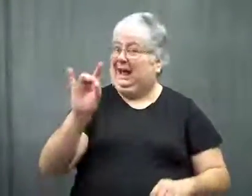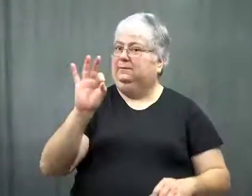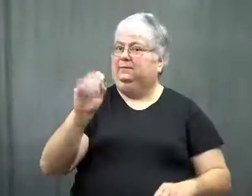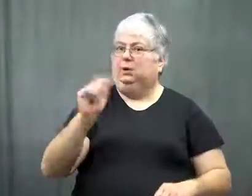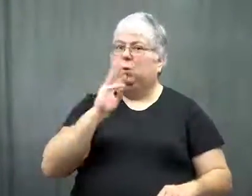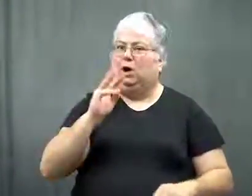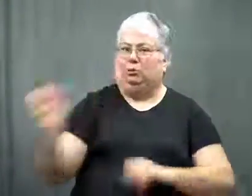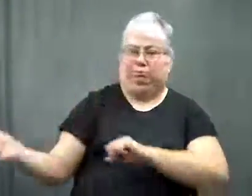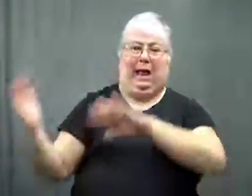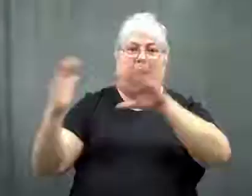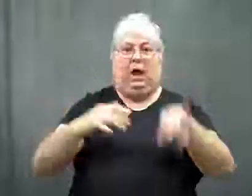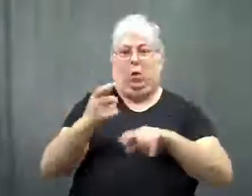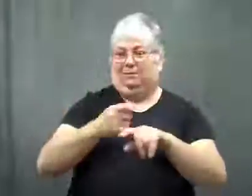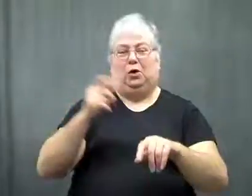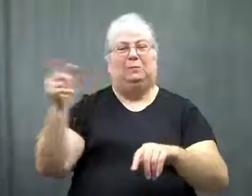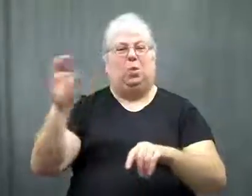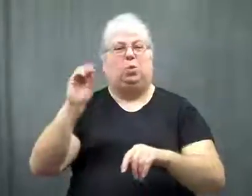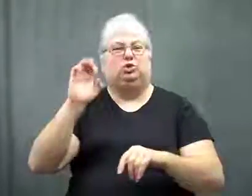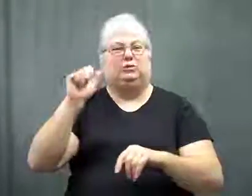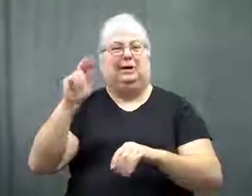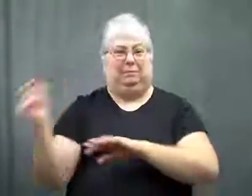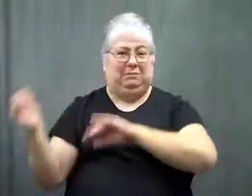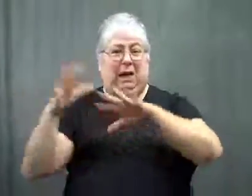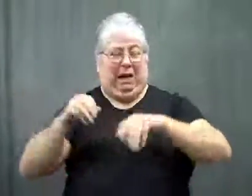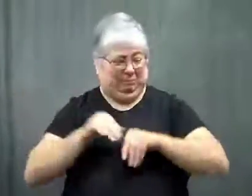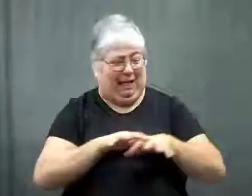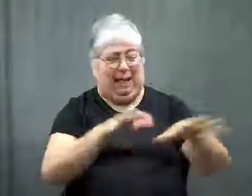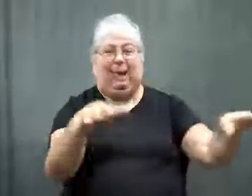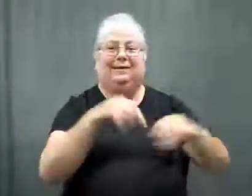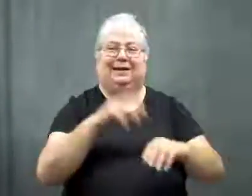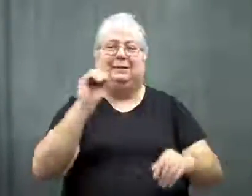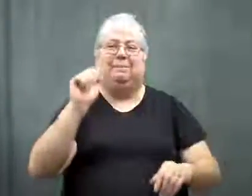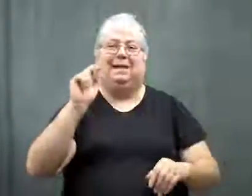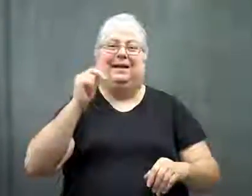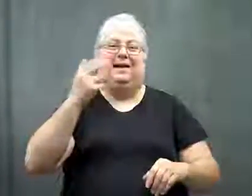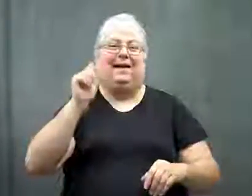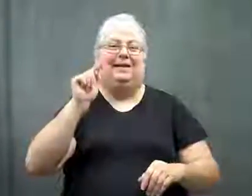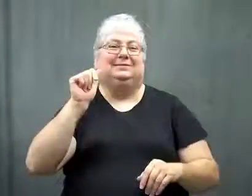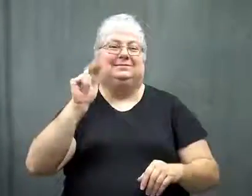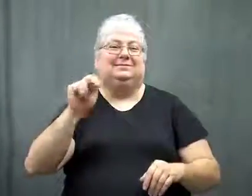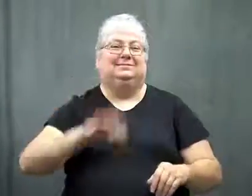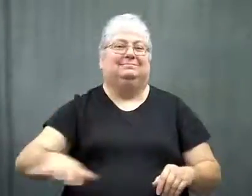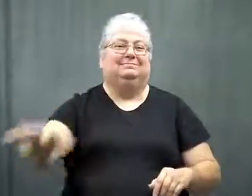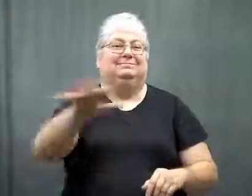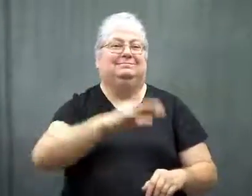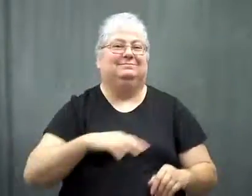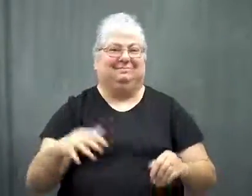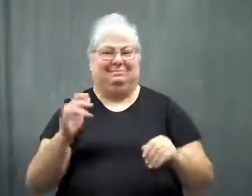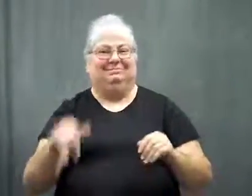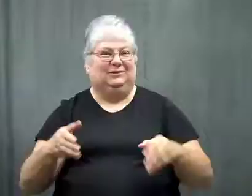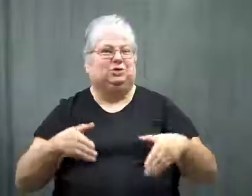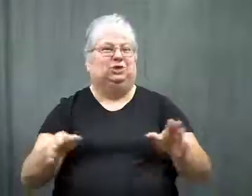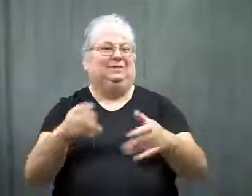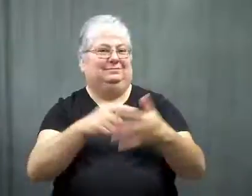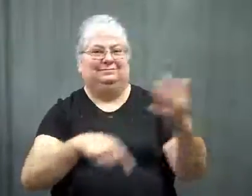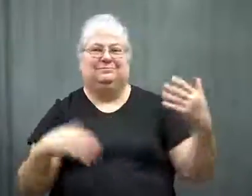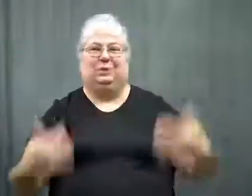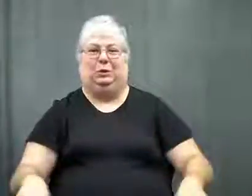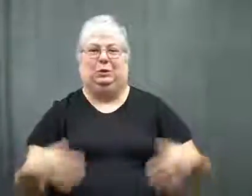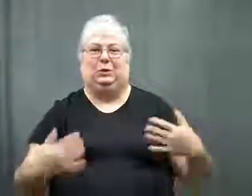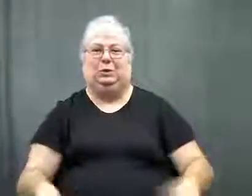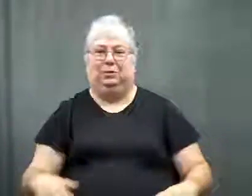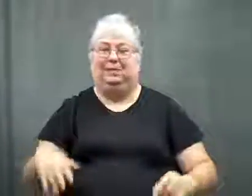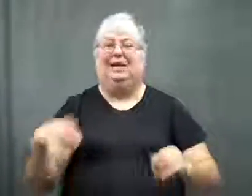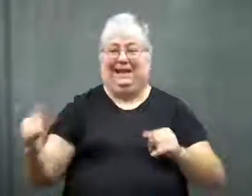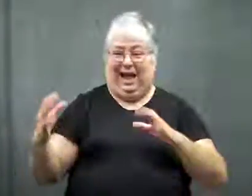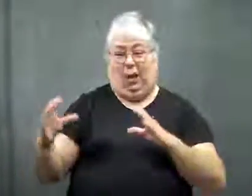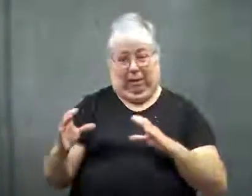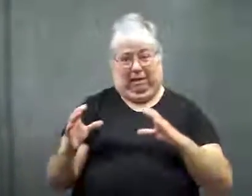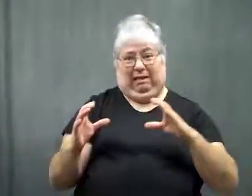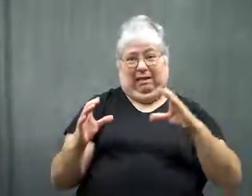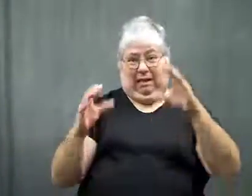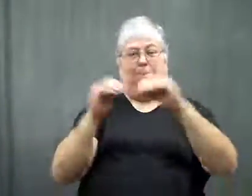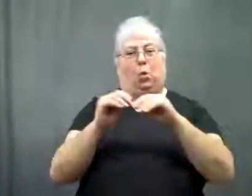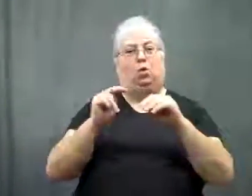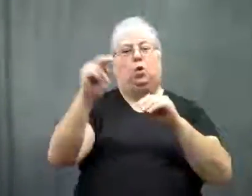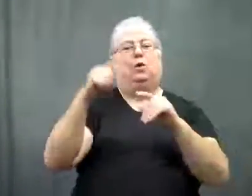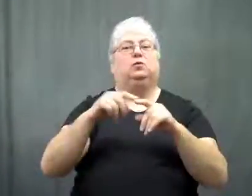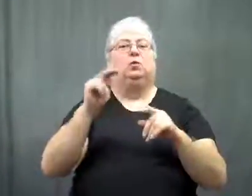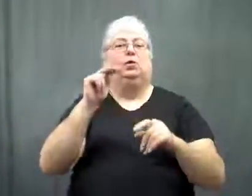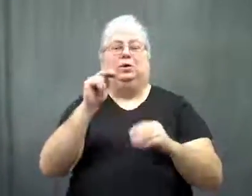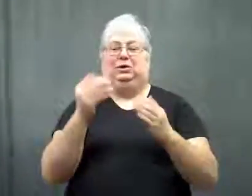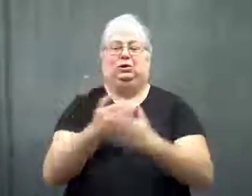Eight foot surges caused flooding in Manhattan streets.